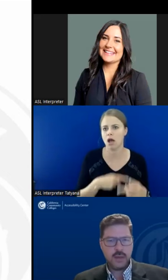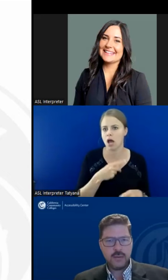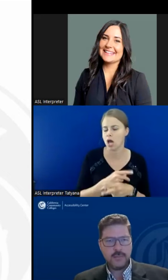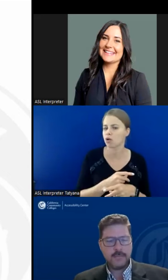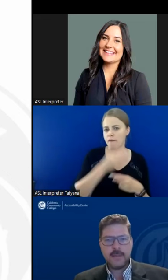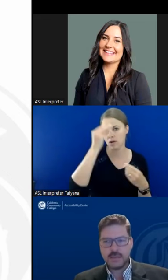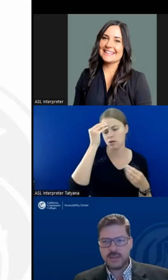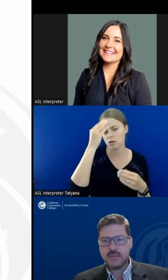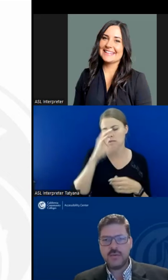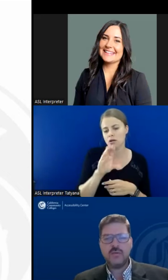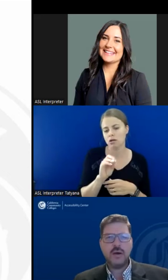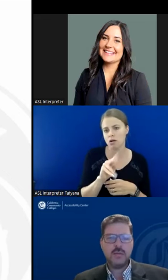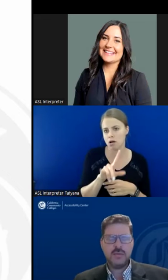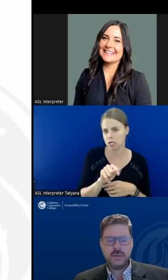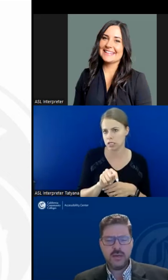And there's a set of requirements for that.